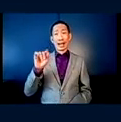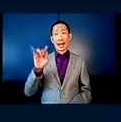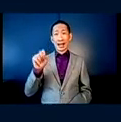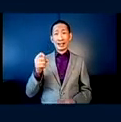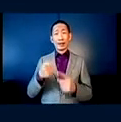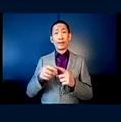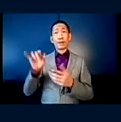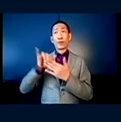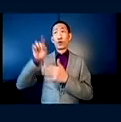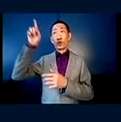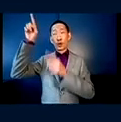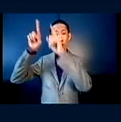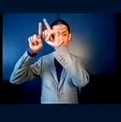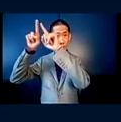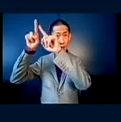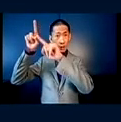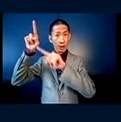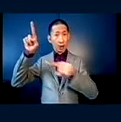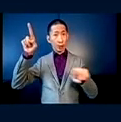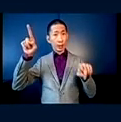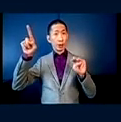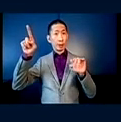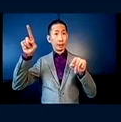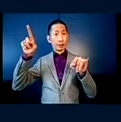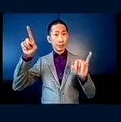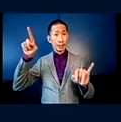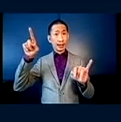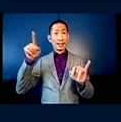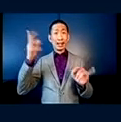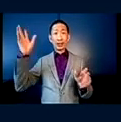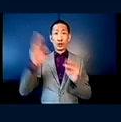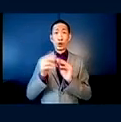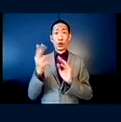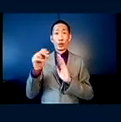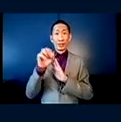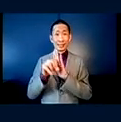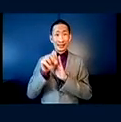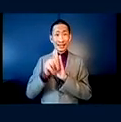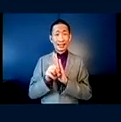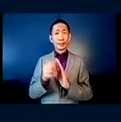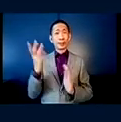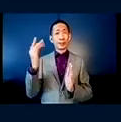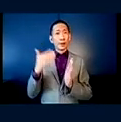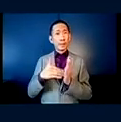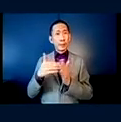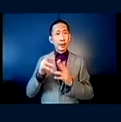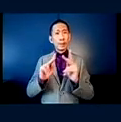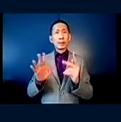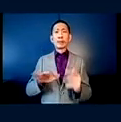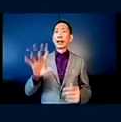CHARACTERIZATION BECAUSE IT'S 420 COUNTIES THAT GOES FROM NEW YORK ALL THE DAY DOWN TO MISSISSIPPI, 13 STATES, 25